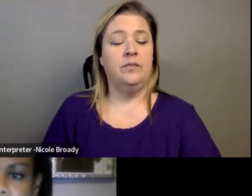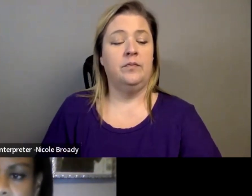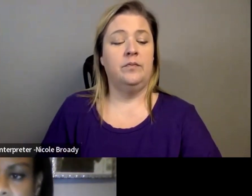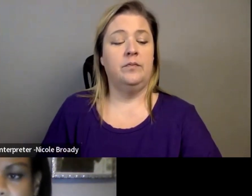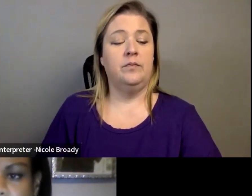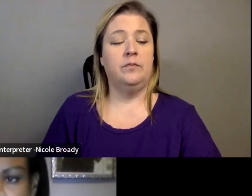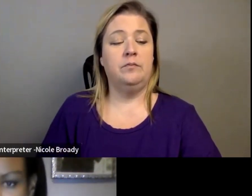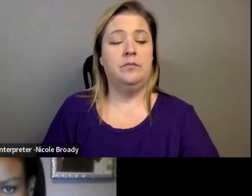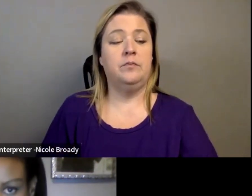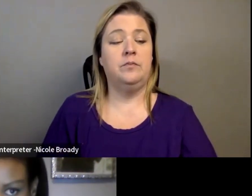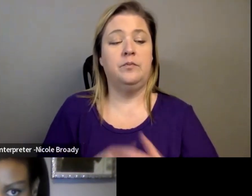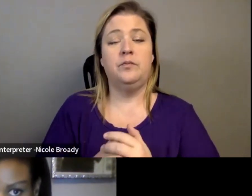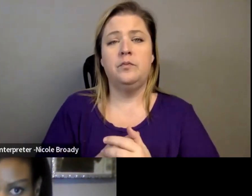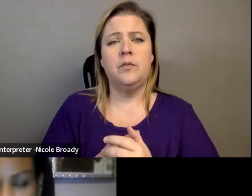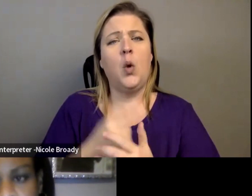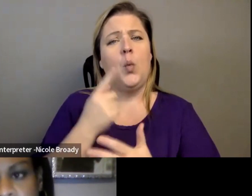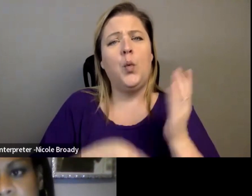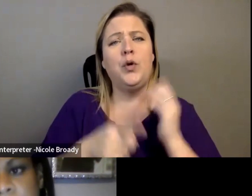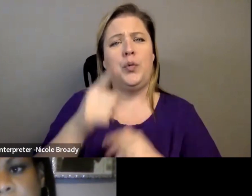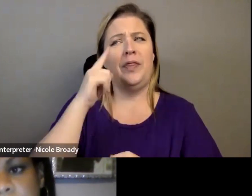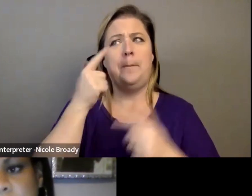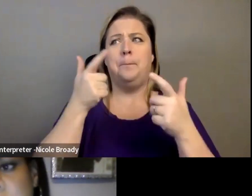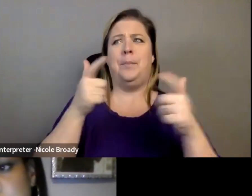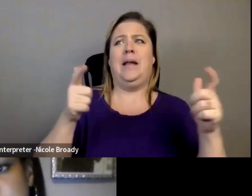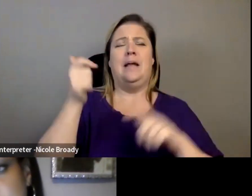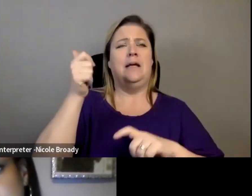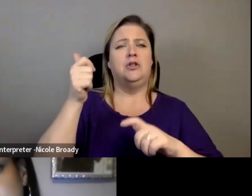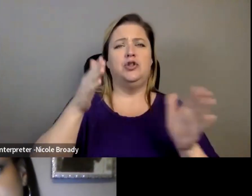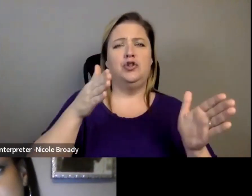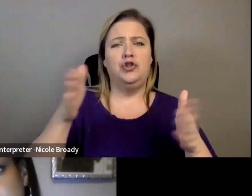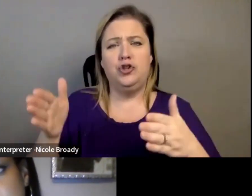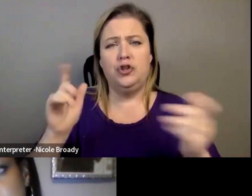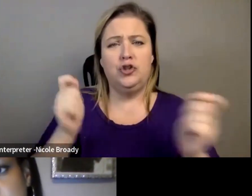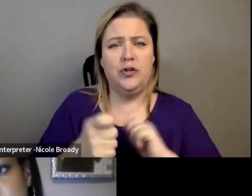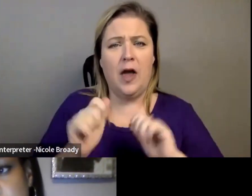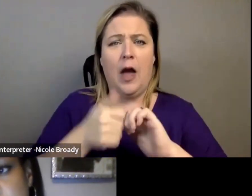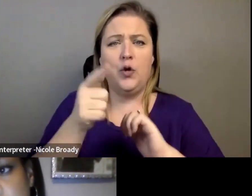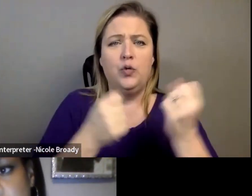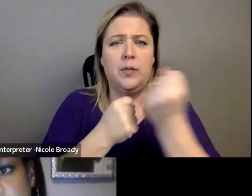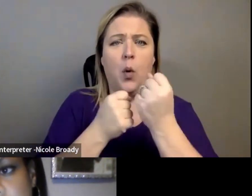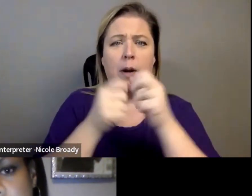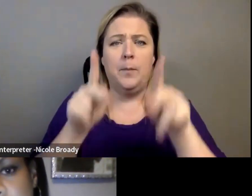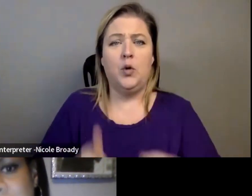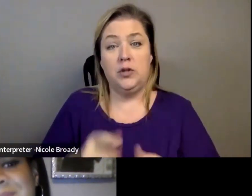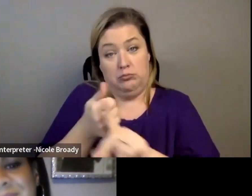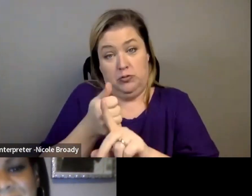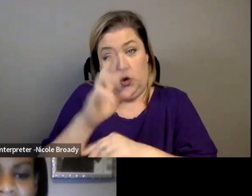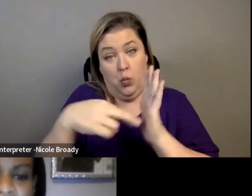the biggest shifts that you saw in how you supported people as a direct support professional. Deyanelin Galvez: Good